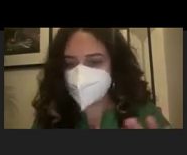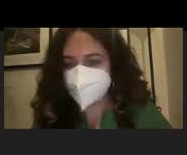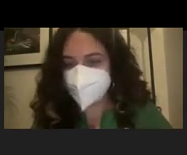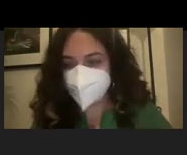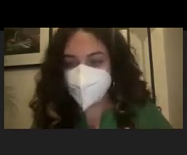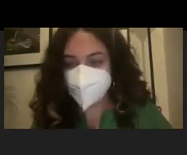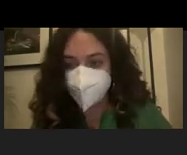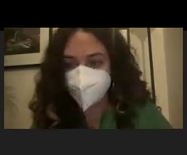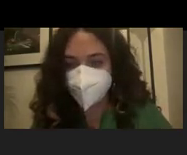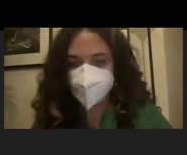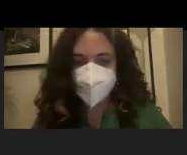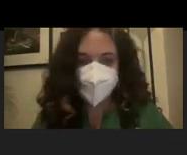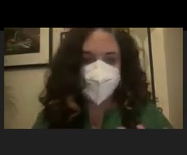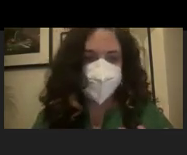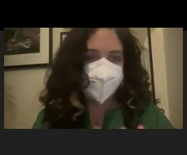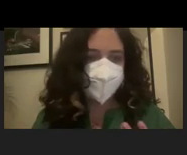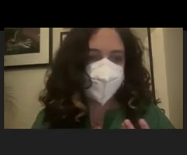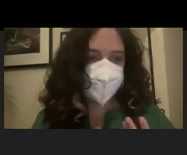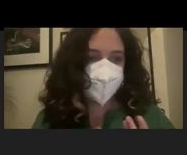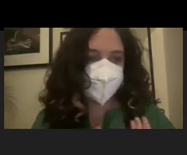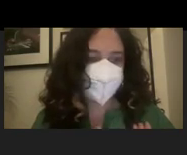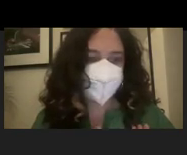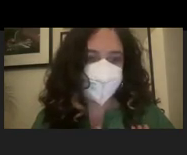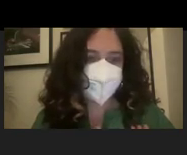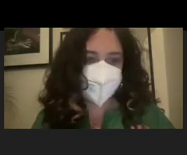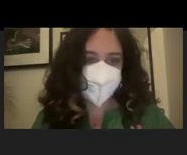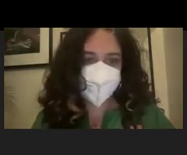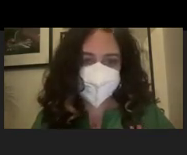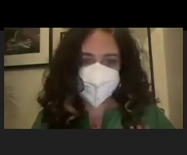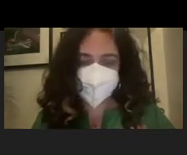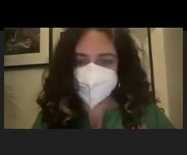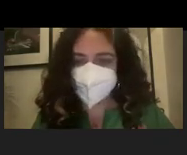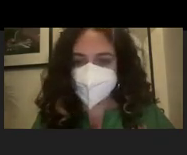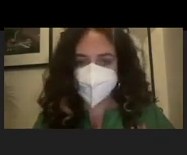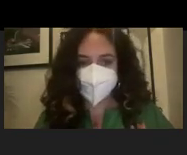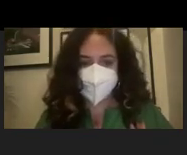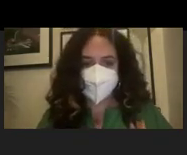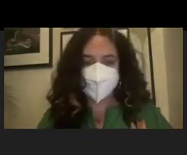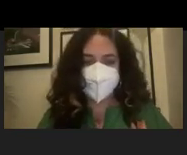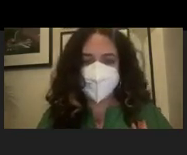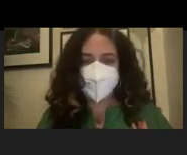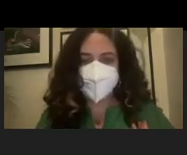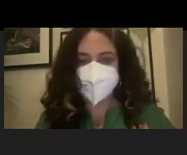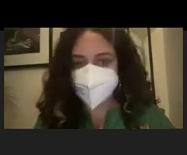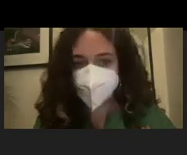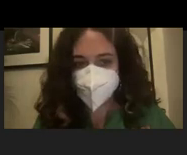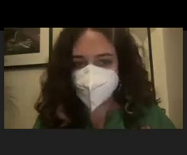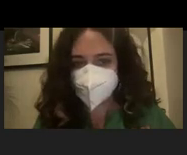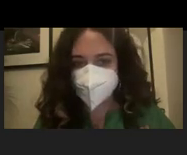gene pool will be stronger social cleansing and the purpose of eugenics a definition of eugenics